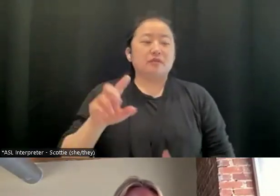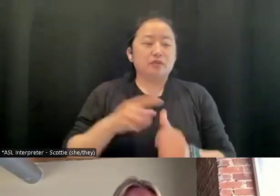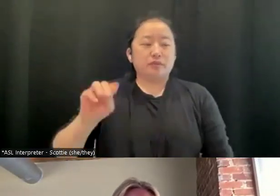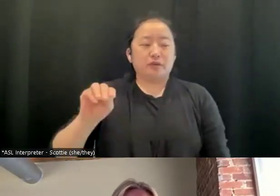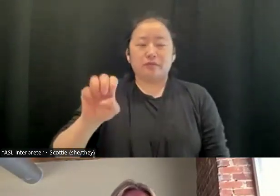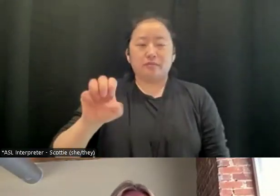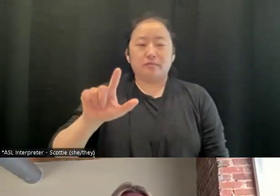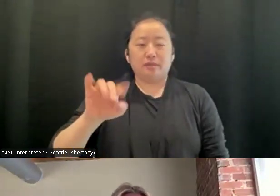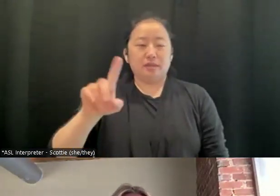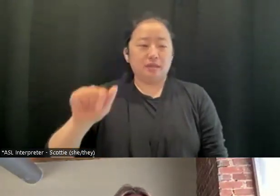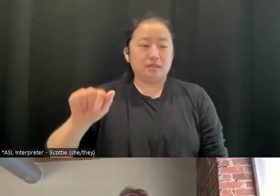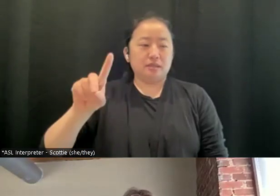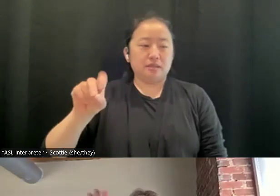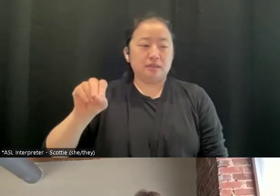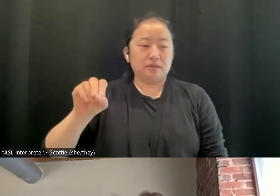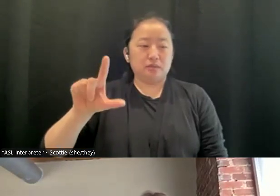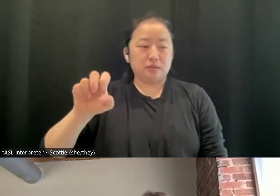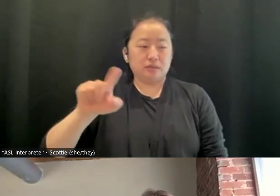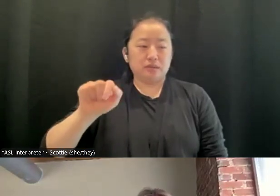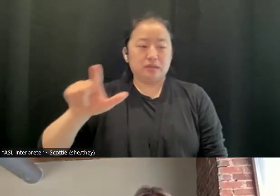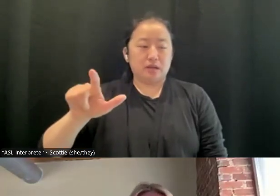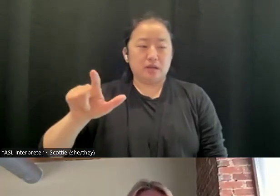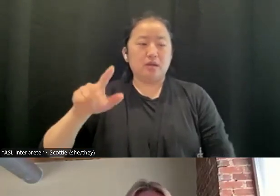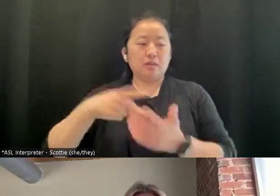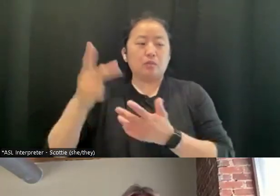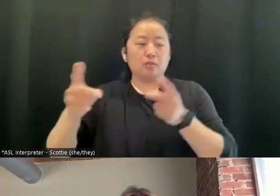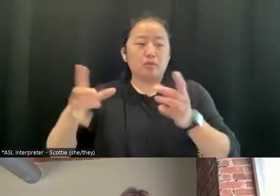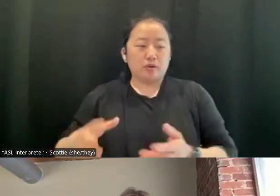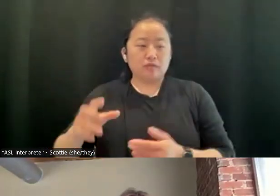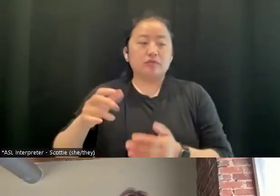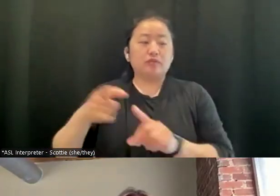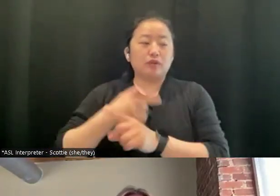We have Martha Rust from Tools For Life for Georgia, and we have Bora